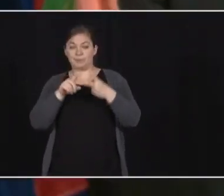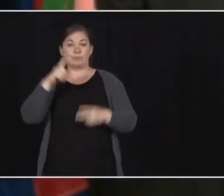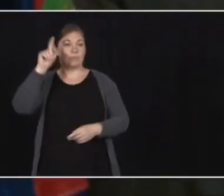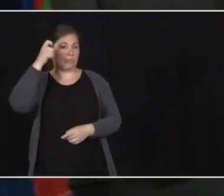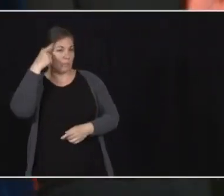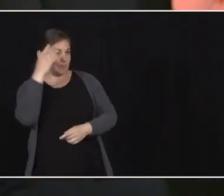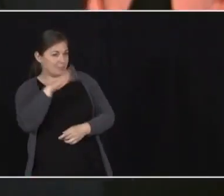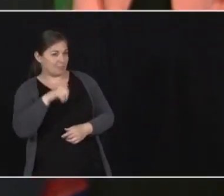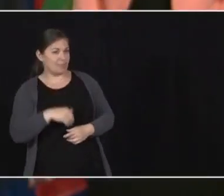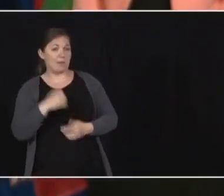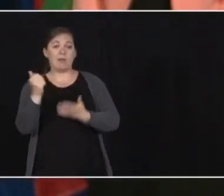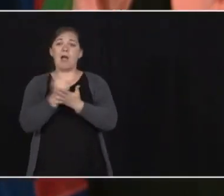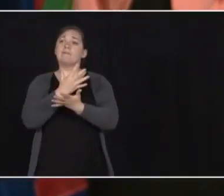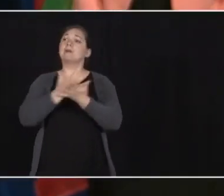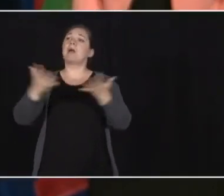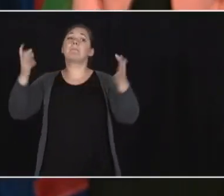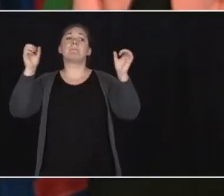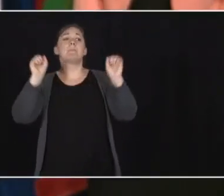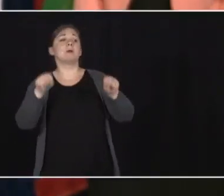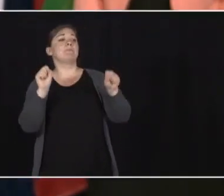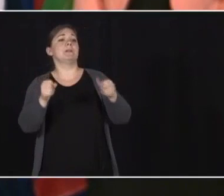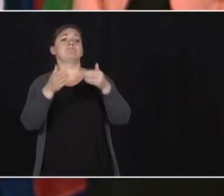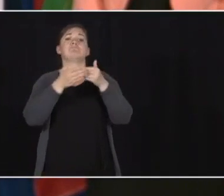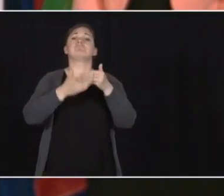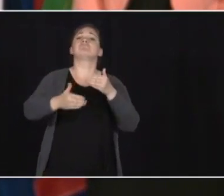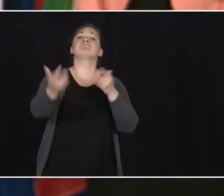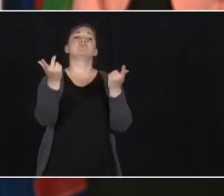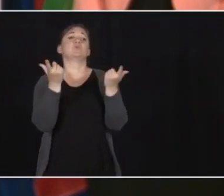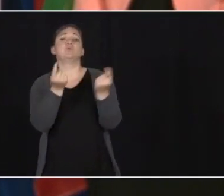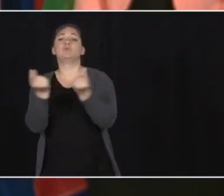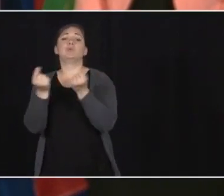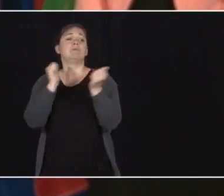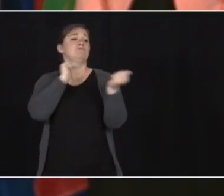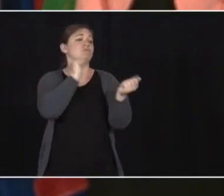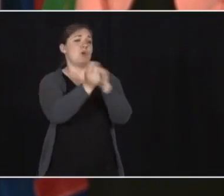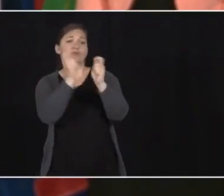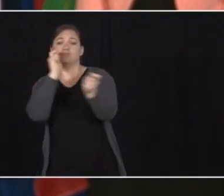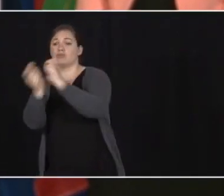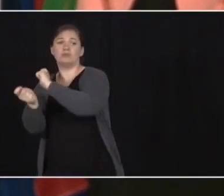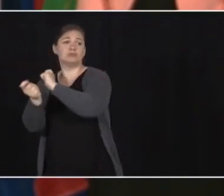You said everything was on the table in terms of what you're going to do